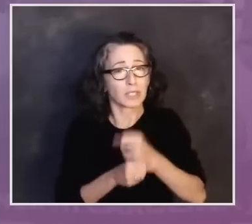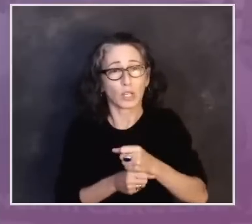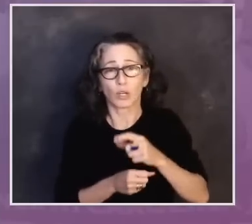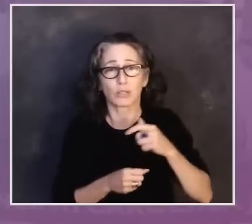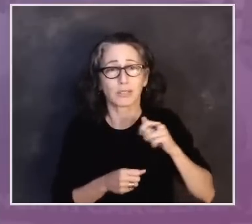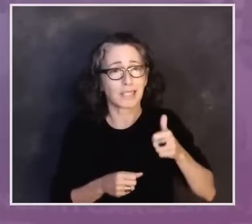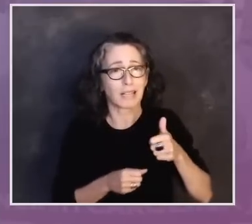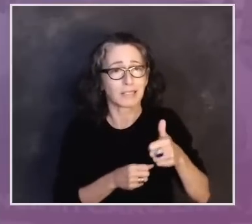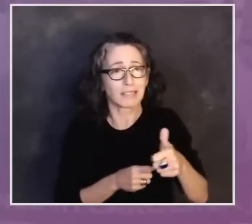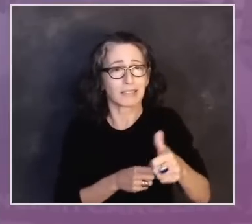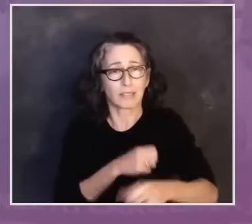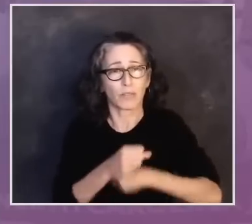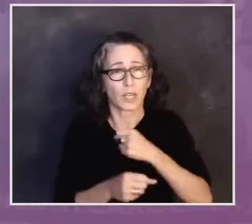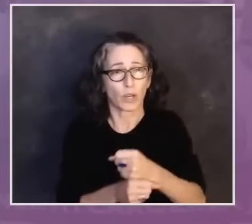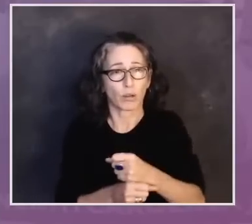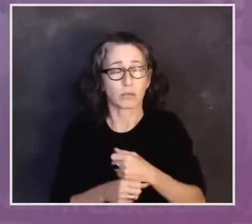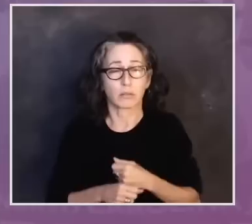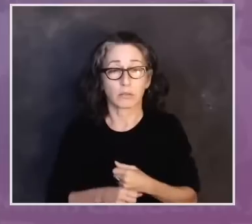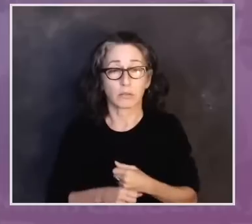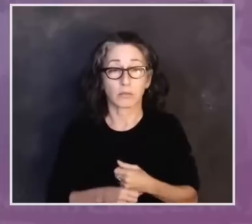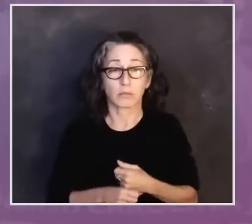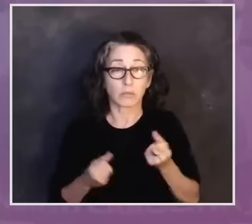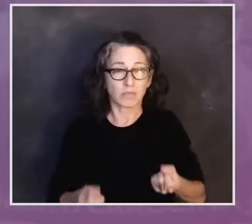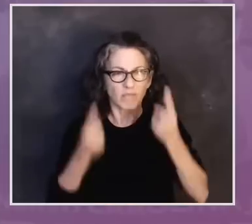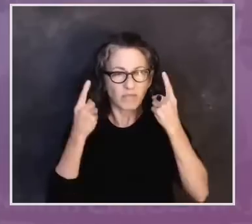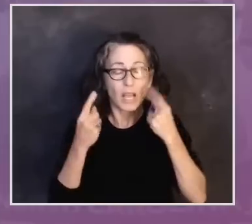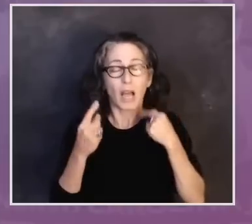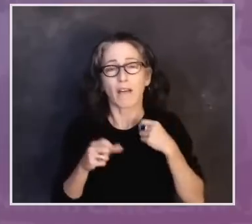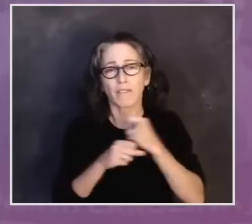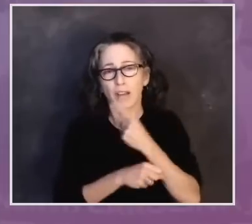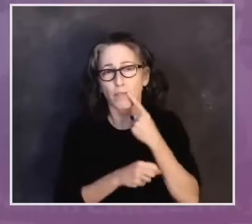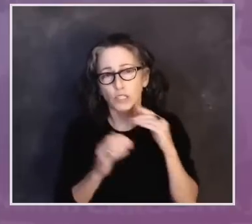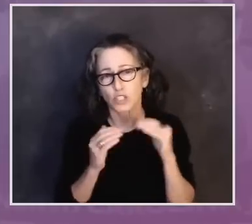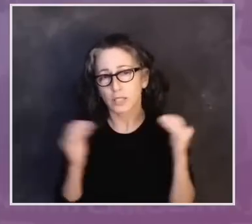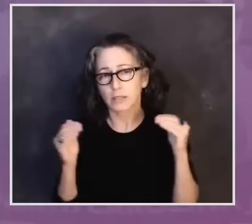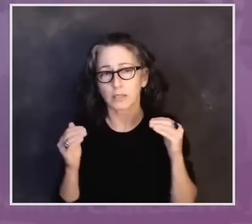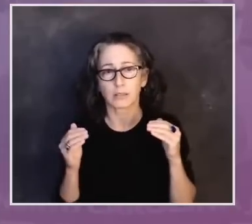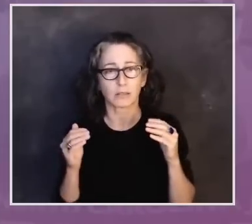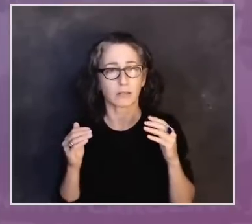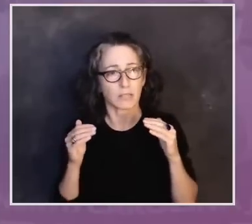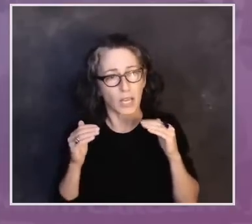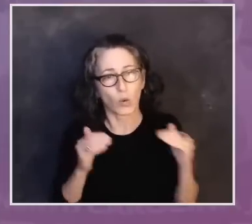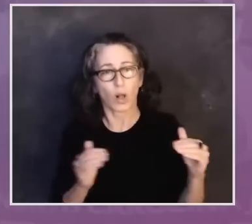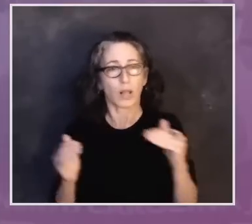SEVERAL DECADES. AND EVERYONE HERE NEEDS TO UNDERSTAND THAT.